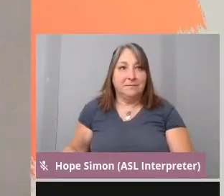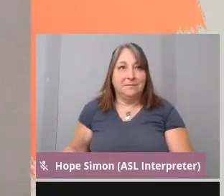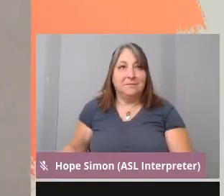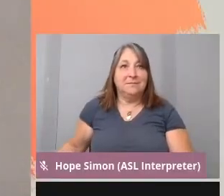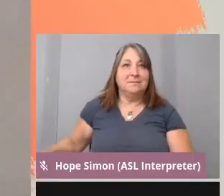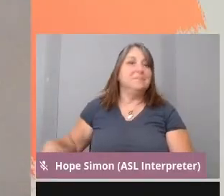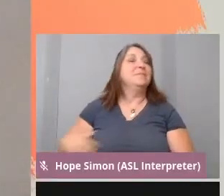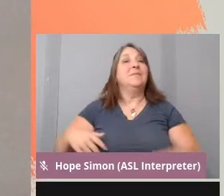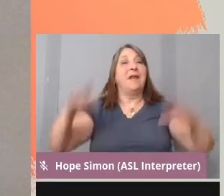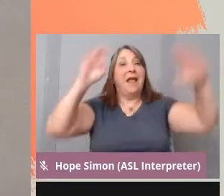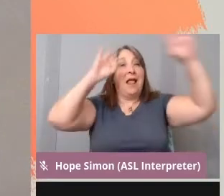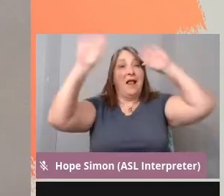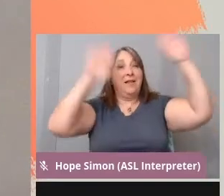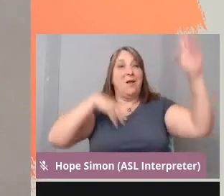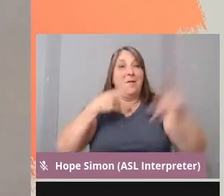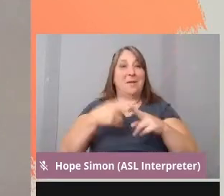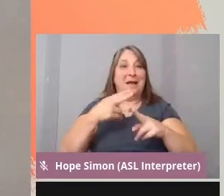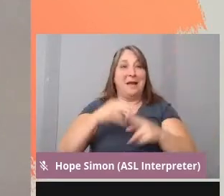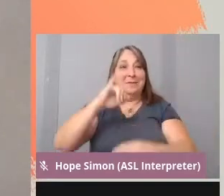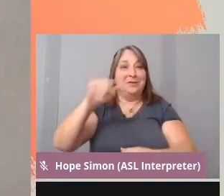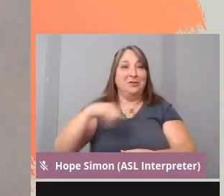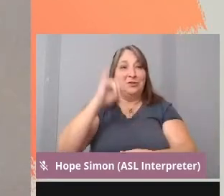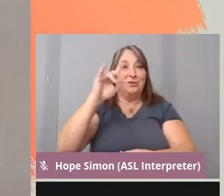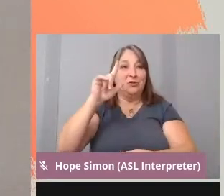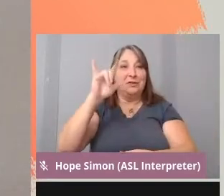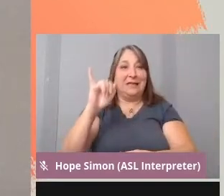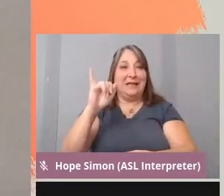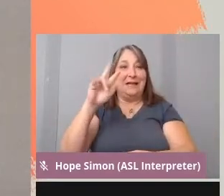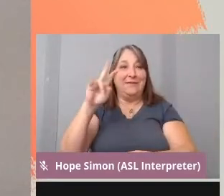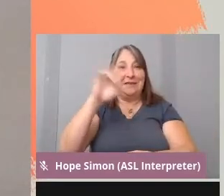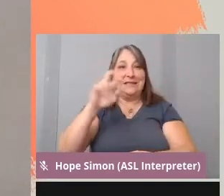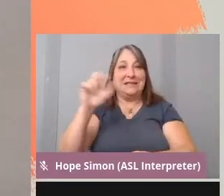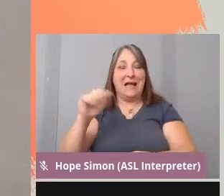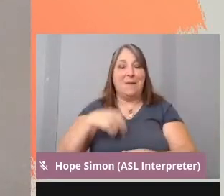Hello, my name is Juli Vizza. My pronouns are they/them.